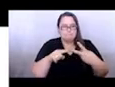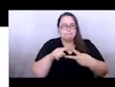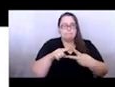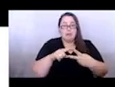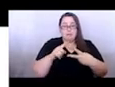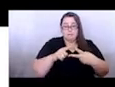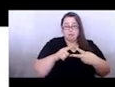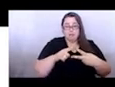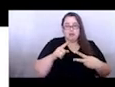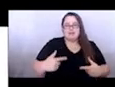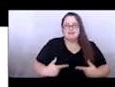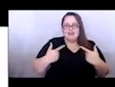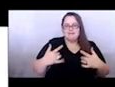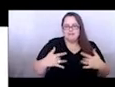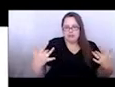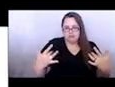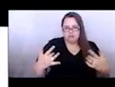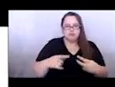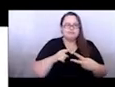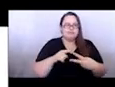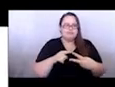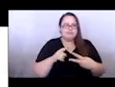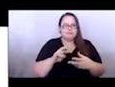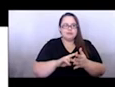This is described as a series of events that can create a stressful impact.